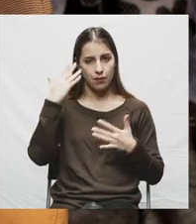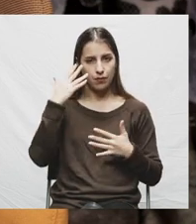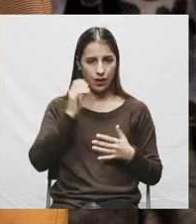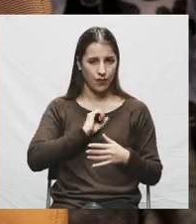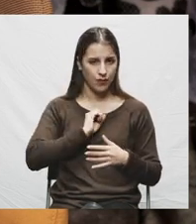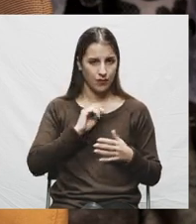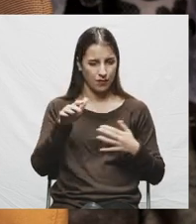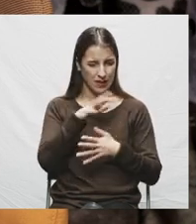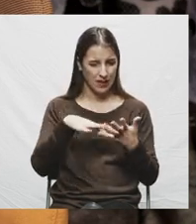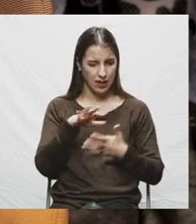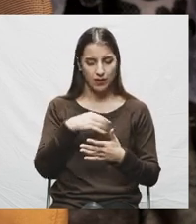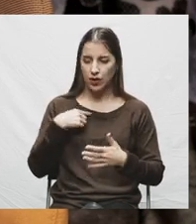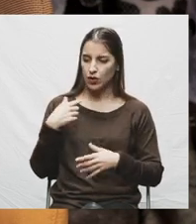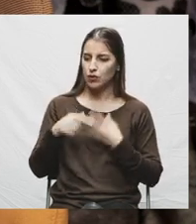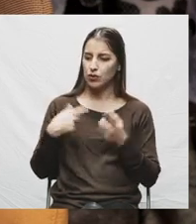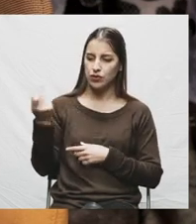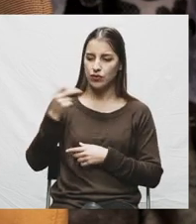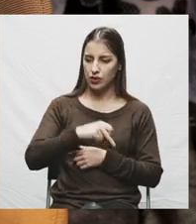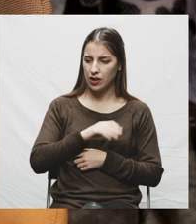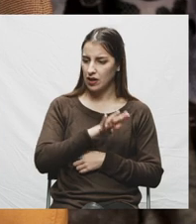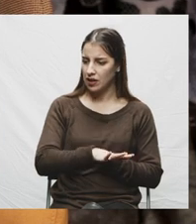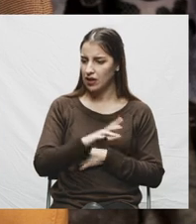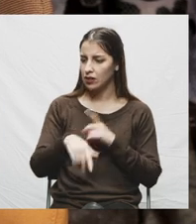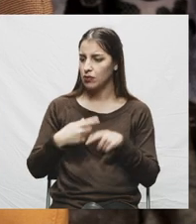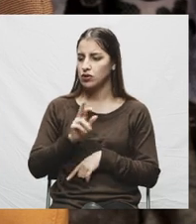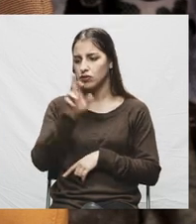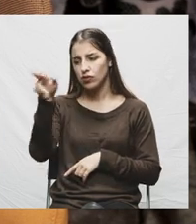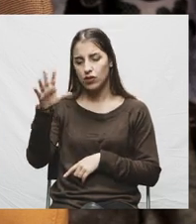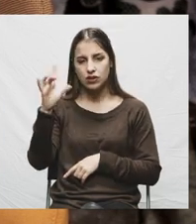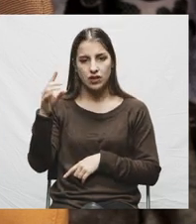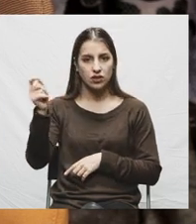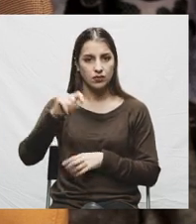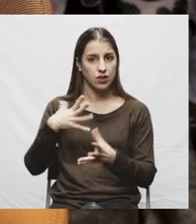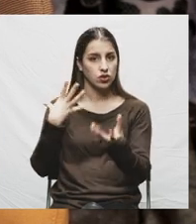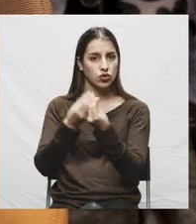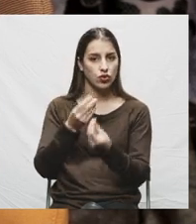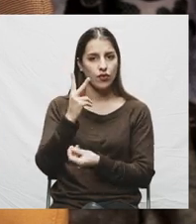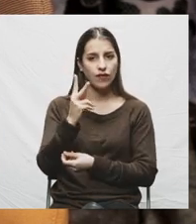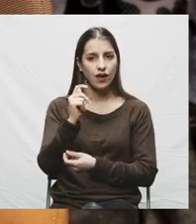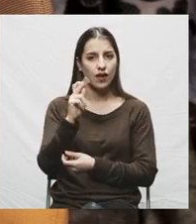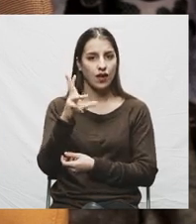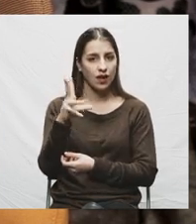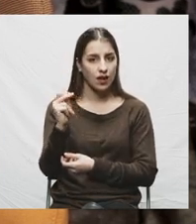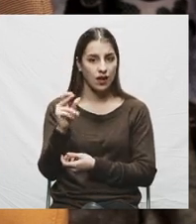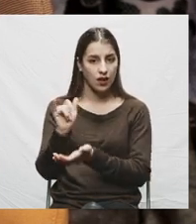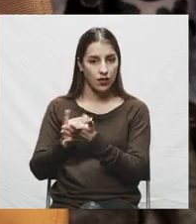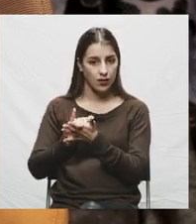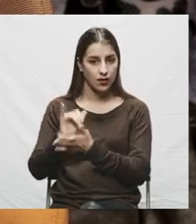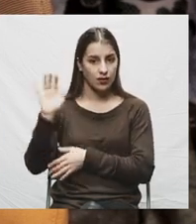is confused, because I came back again, and went there for 6 more months too and in that last time, Vera Mantero was also with me there.